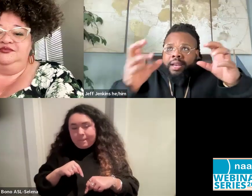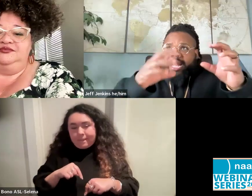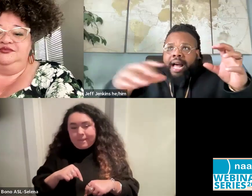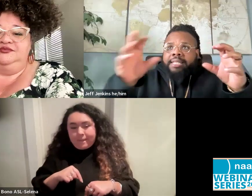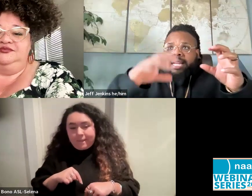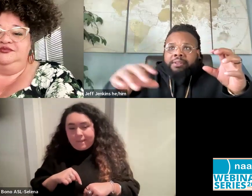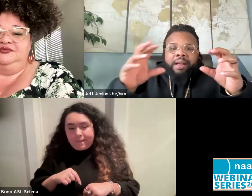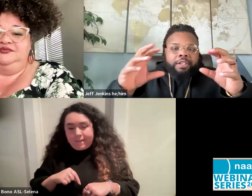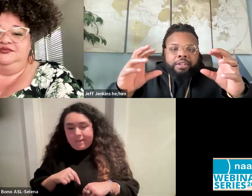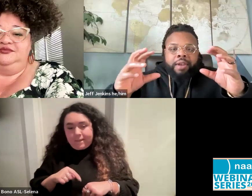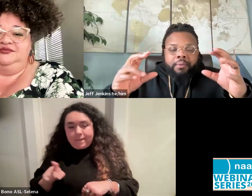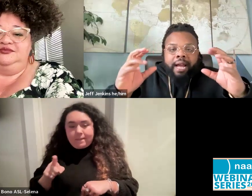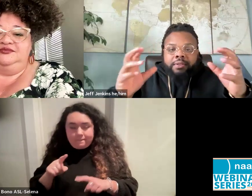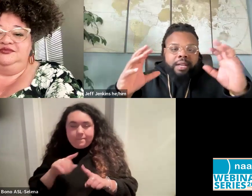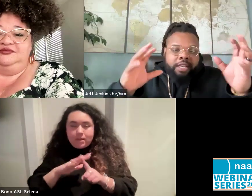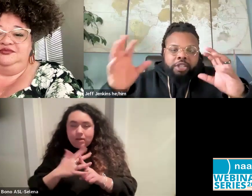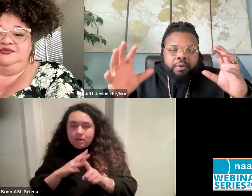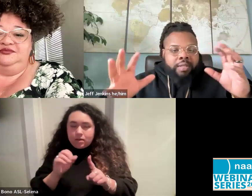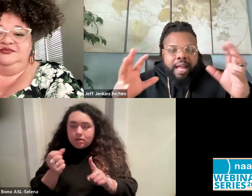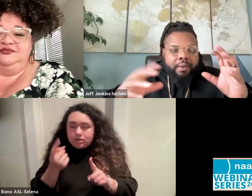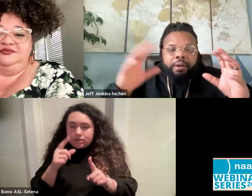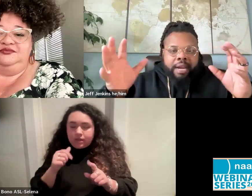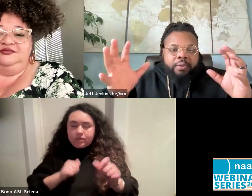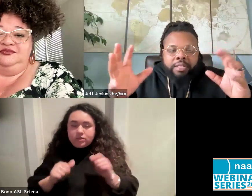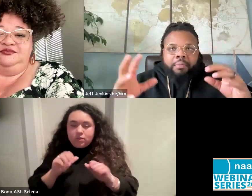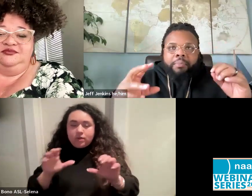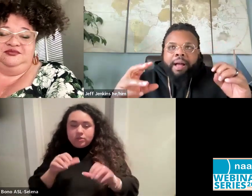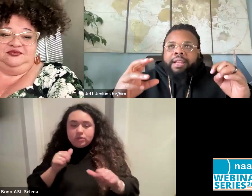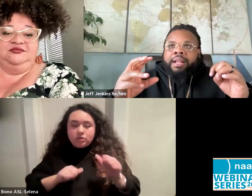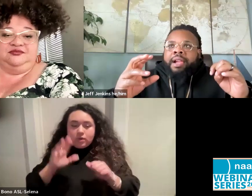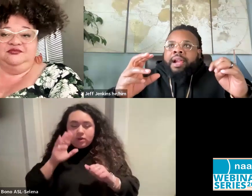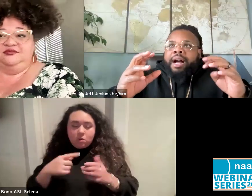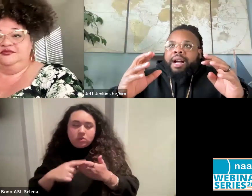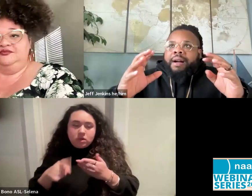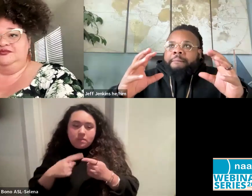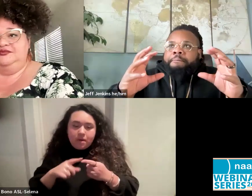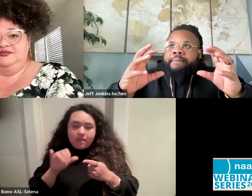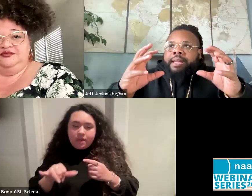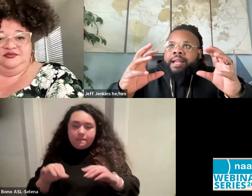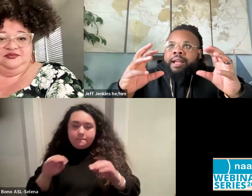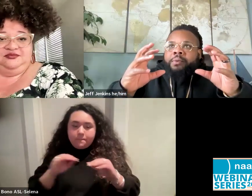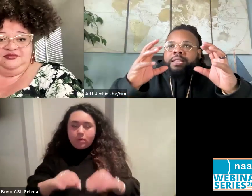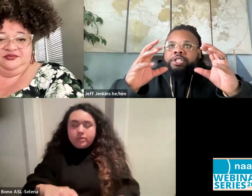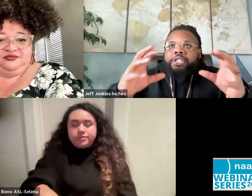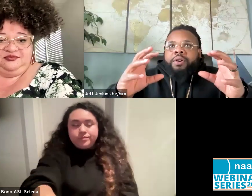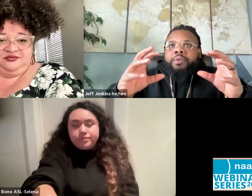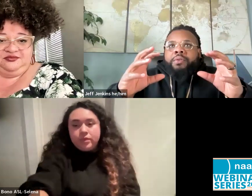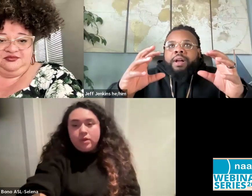like context around the show, like when I do the show, it's like, Will, I know we'll talk more about it with the show.